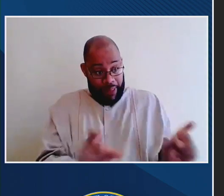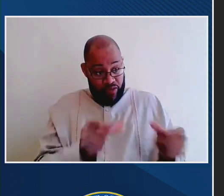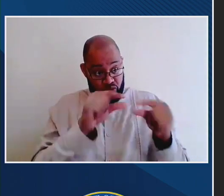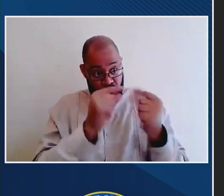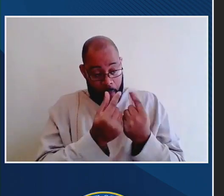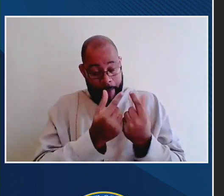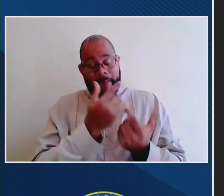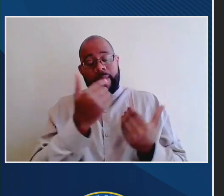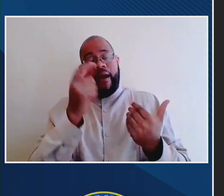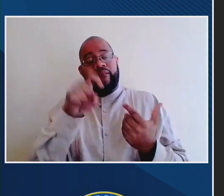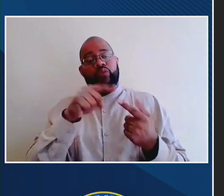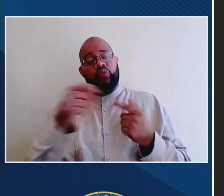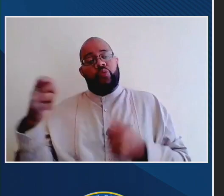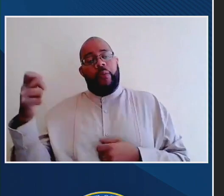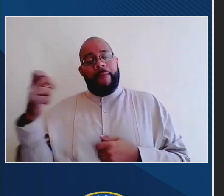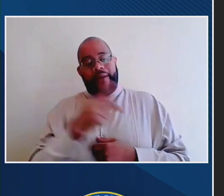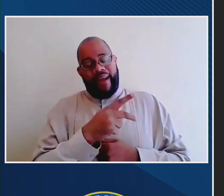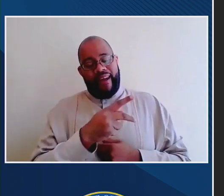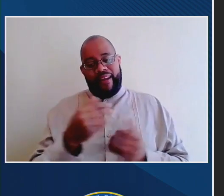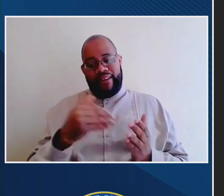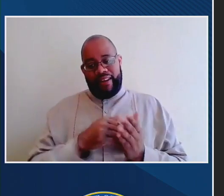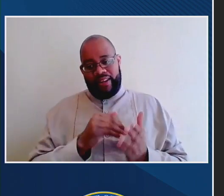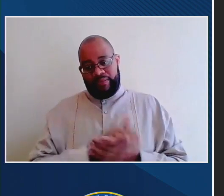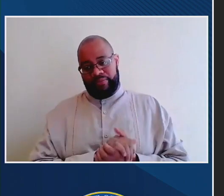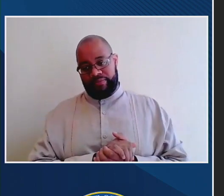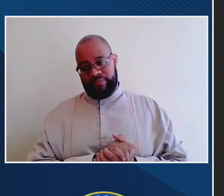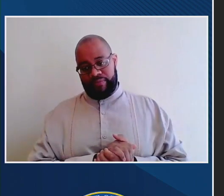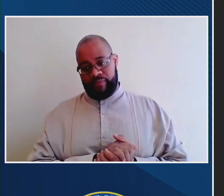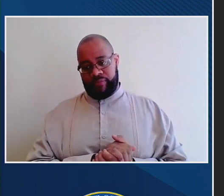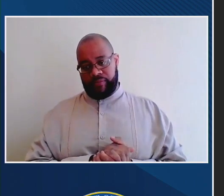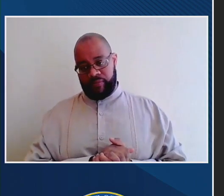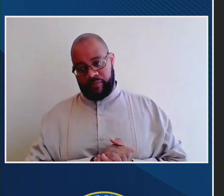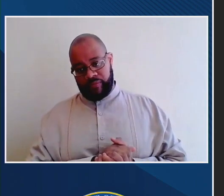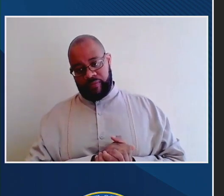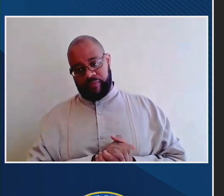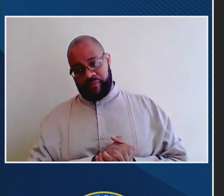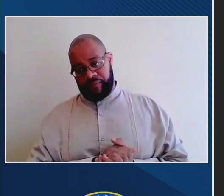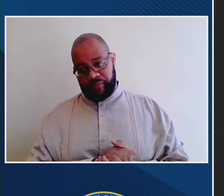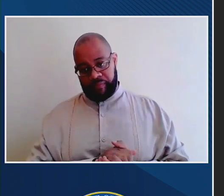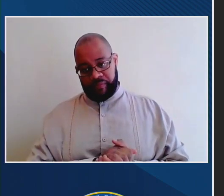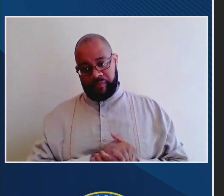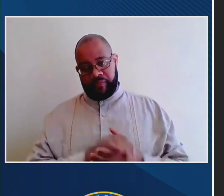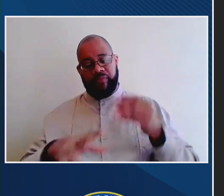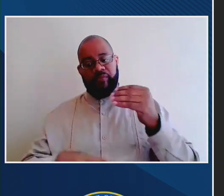to come back to adding the proposed